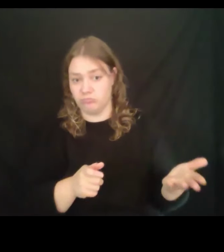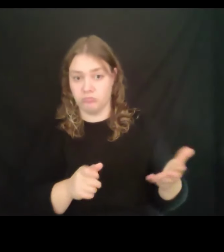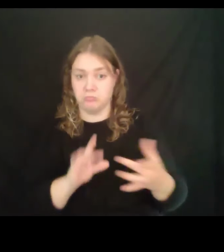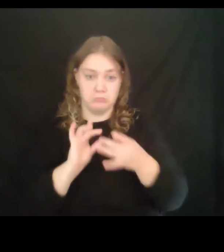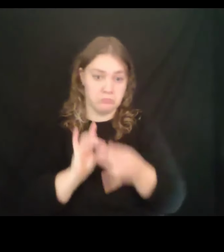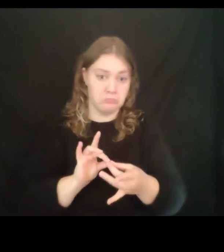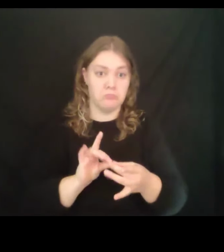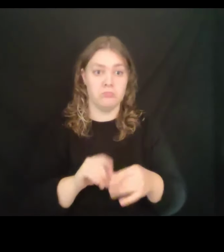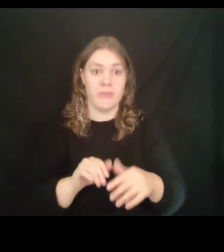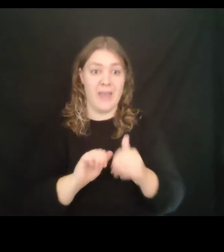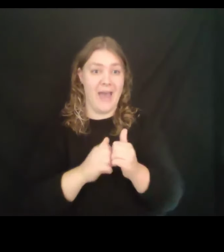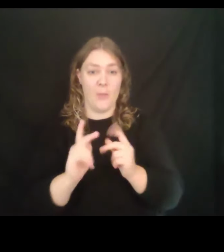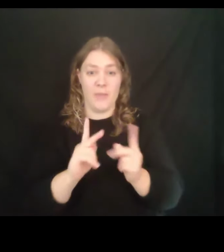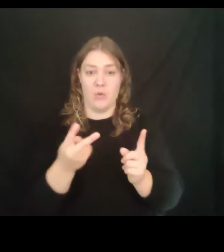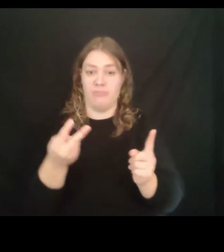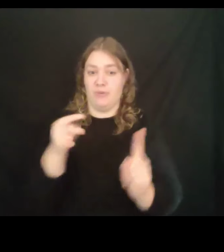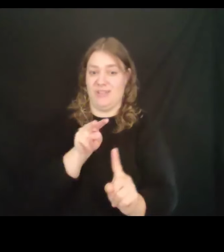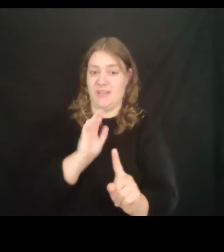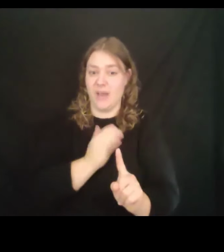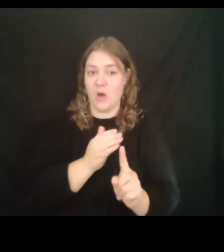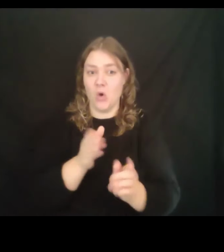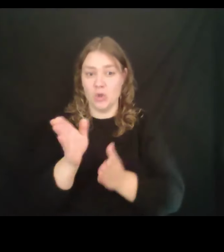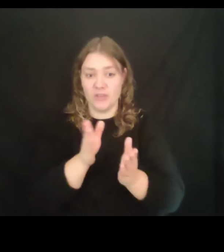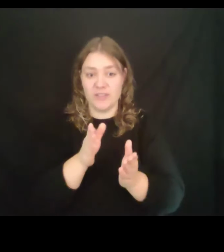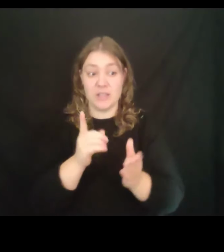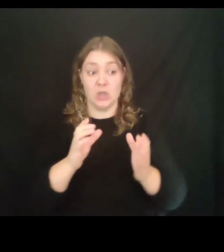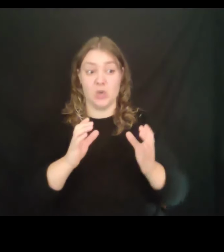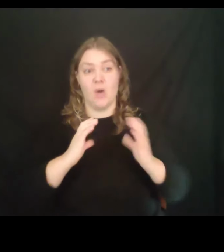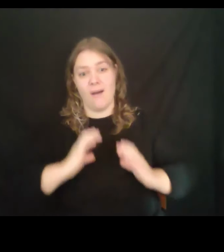how people perceive our services so we use a client satisfaction questionnaire which is